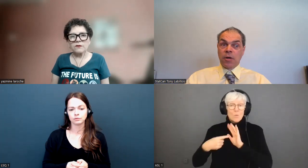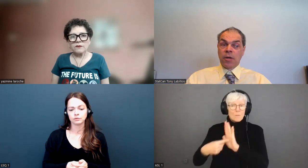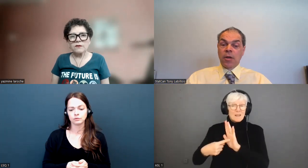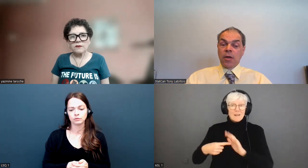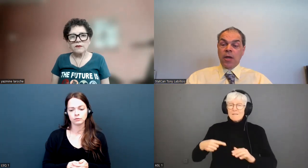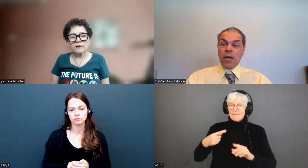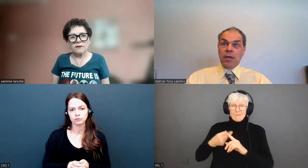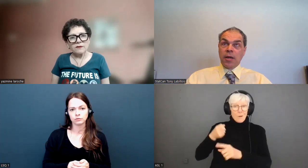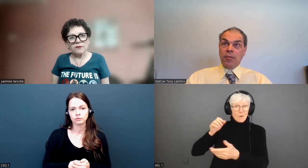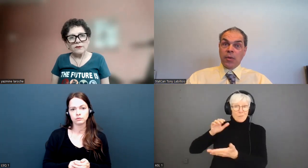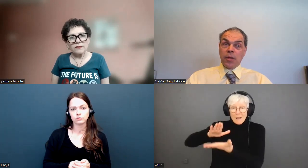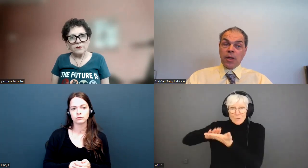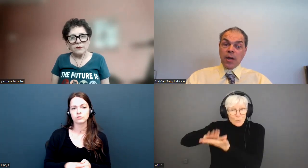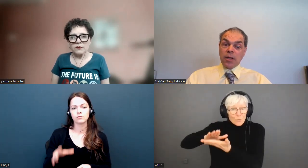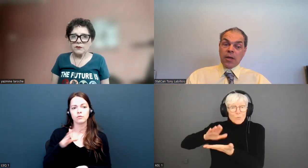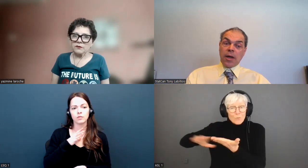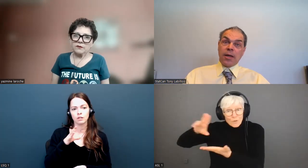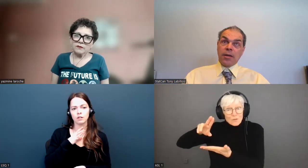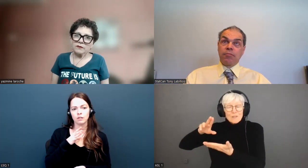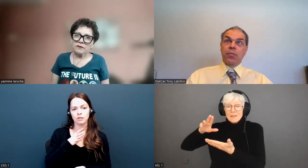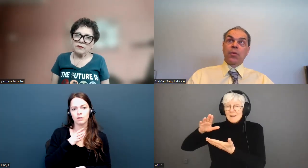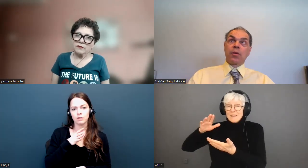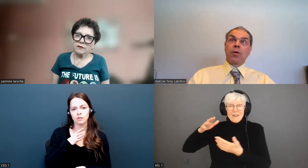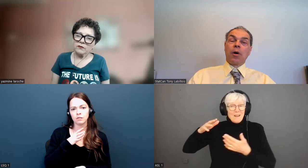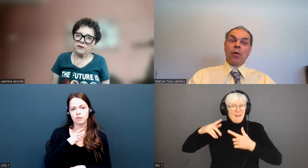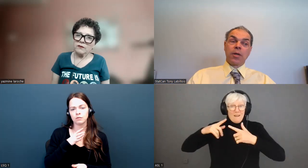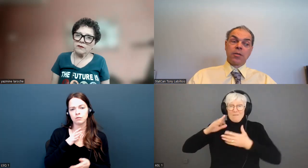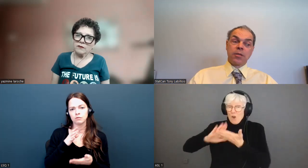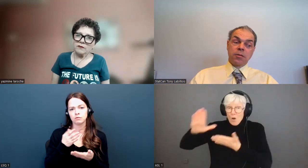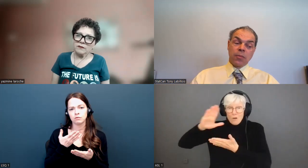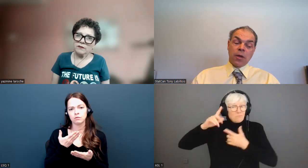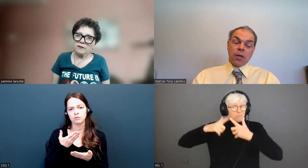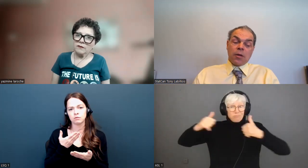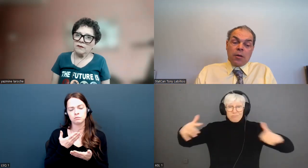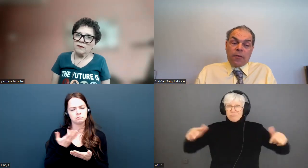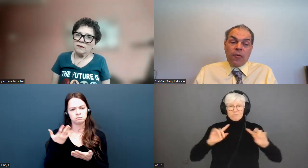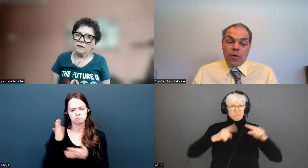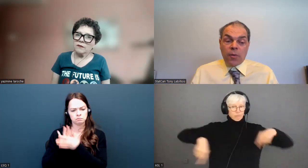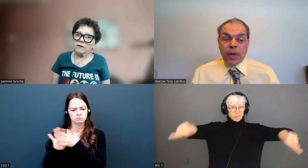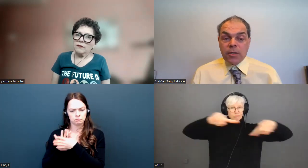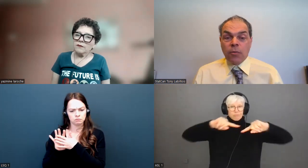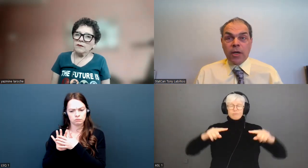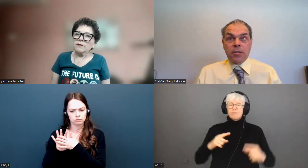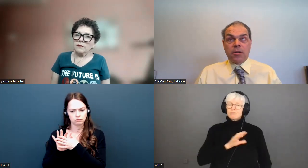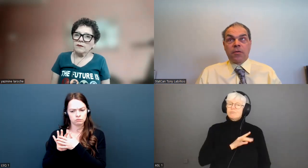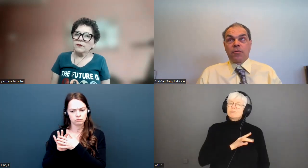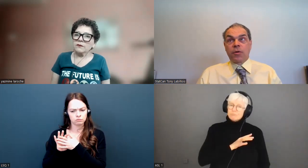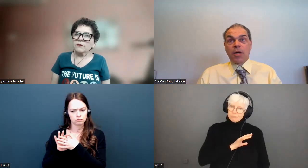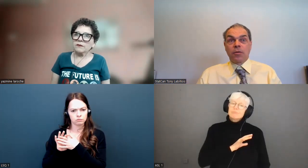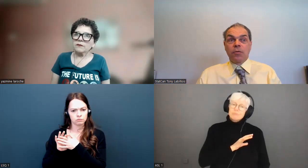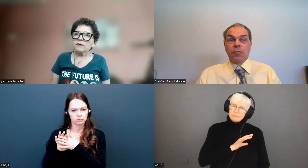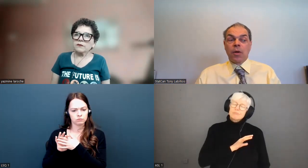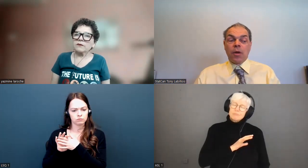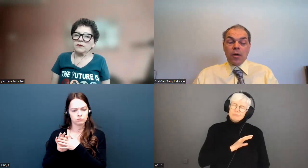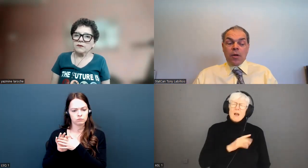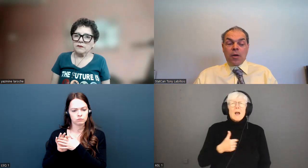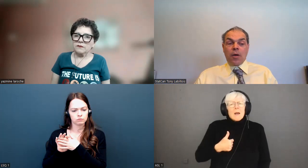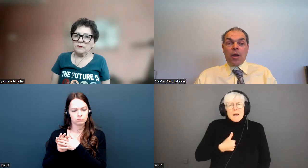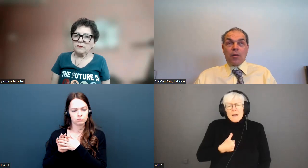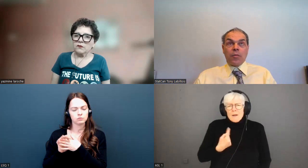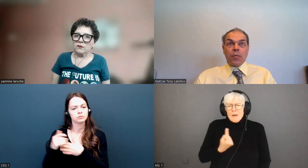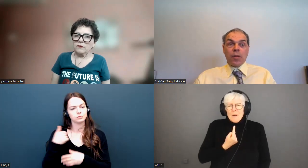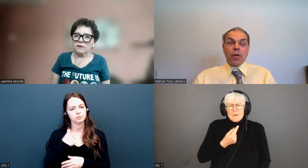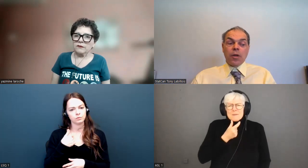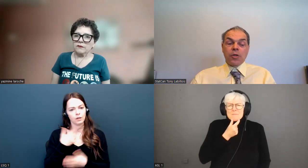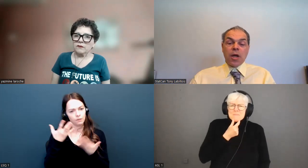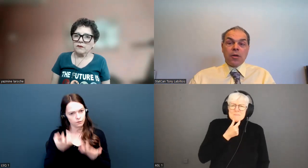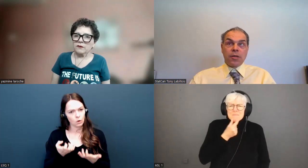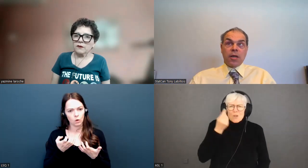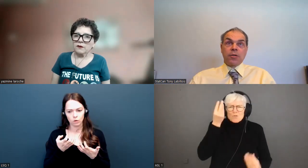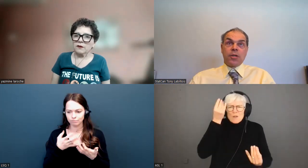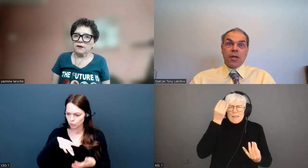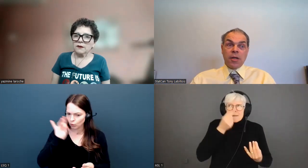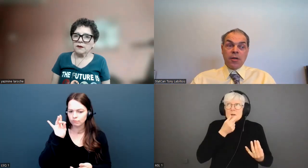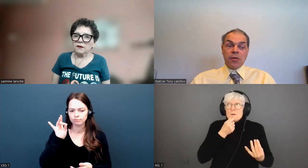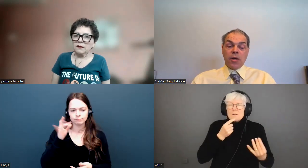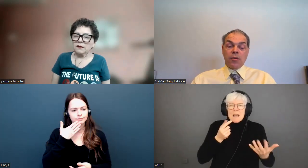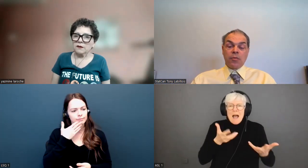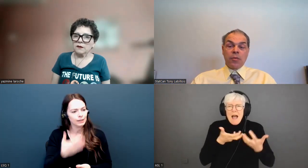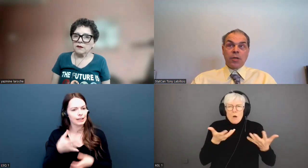on and I always look for the best ways of trying to channel the energy and and make